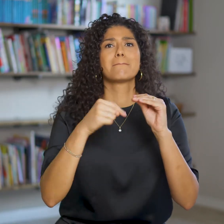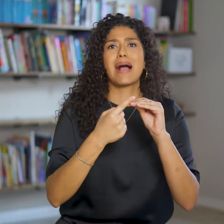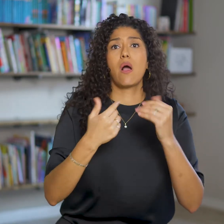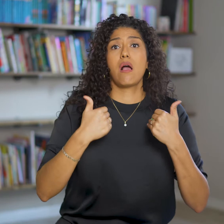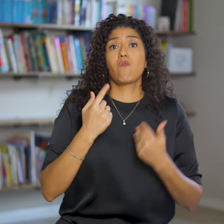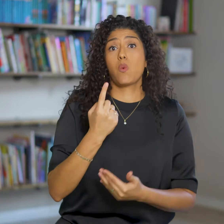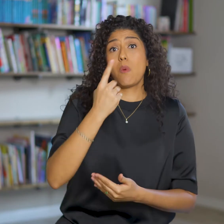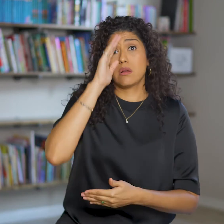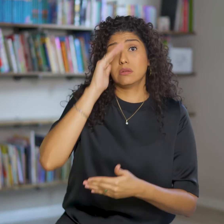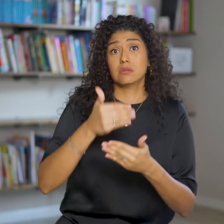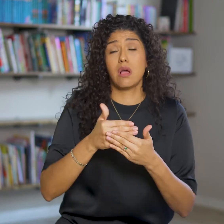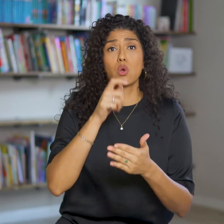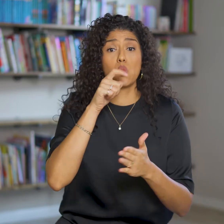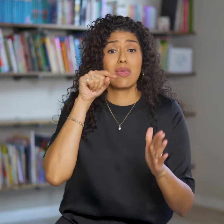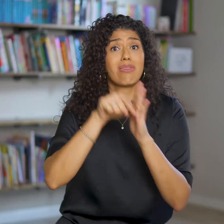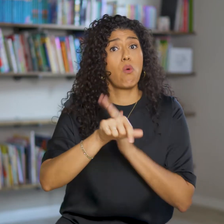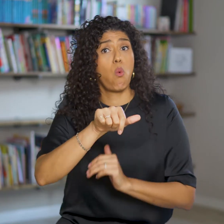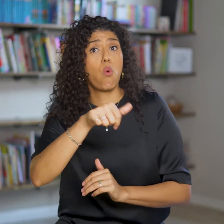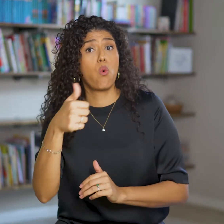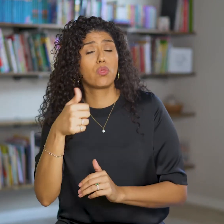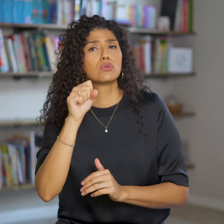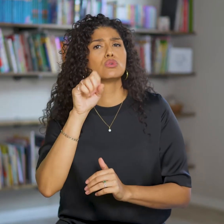about having one son who killed the other,